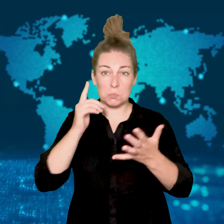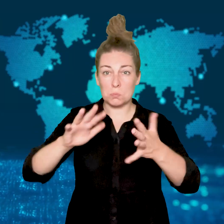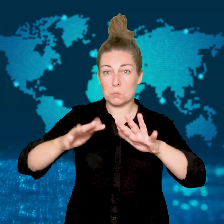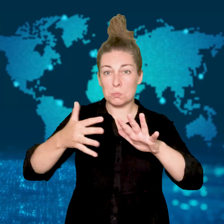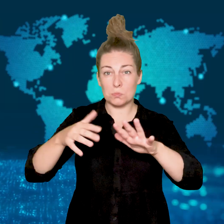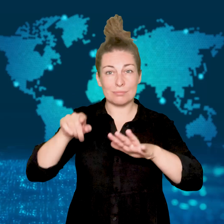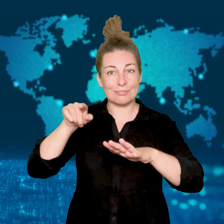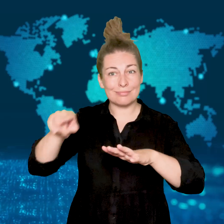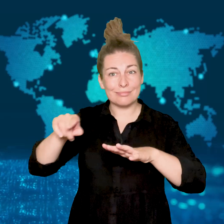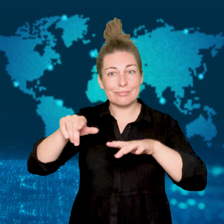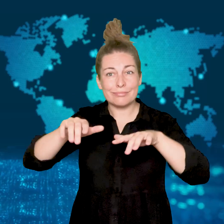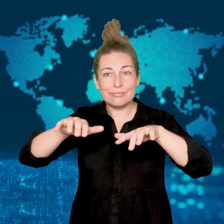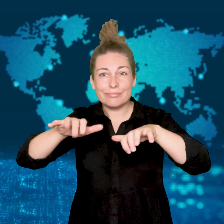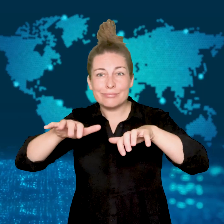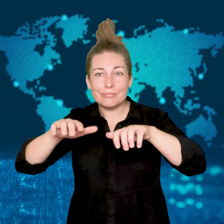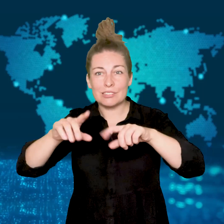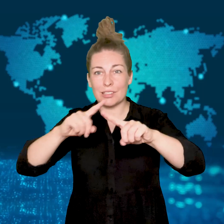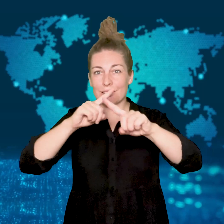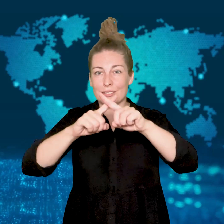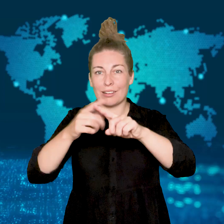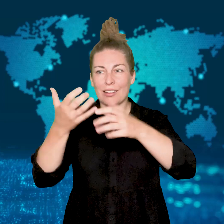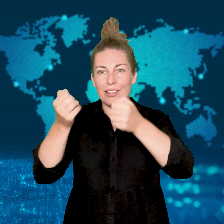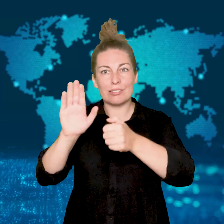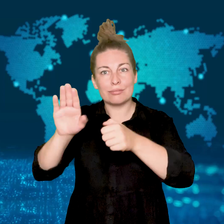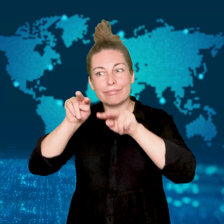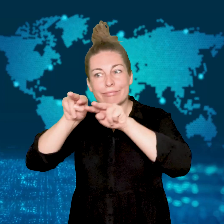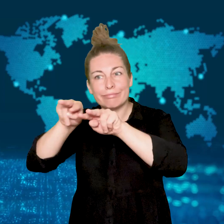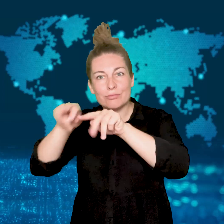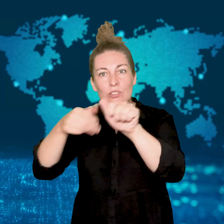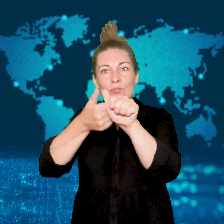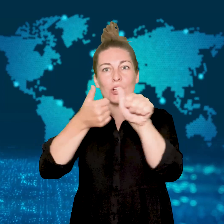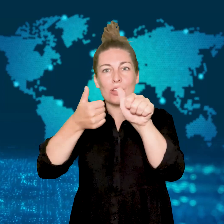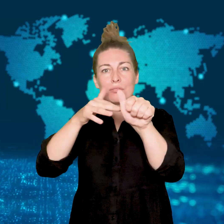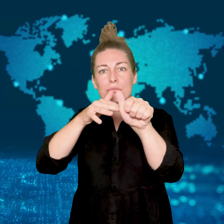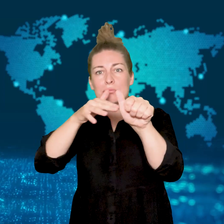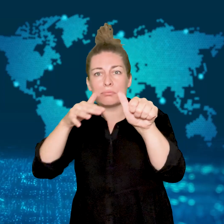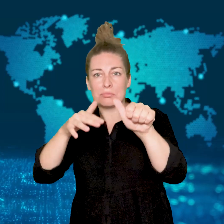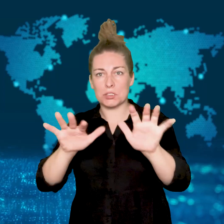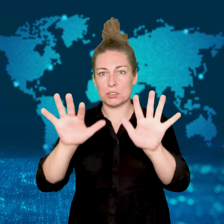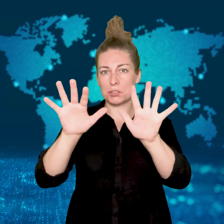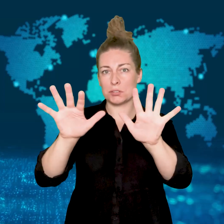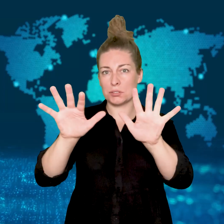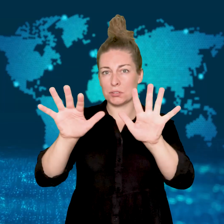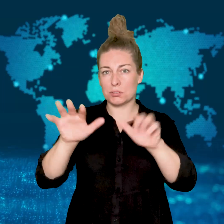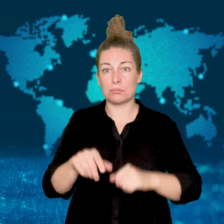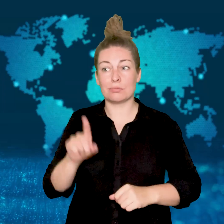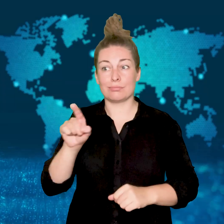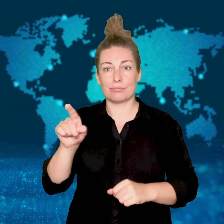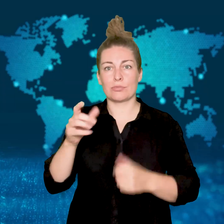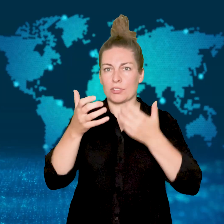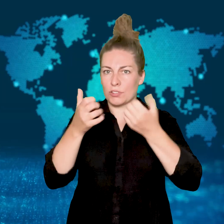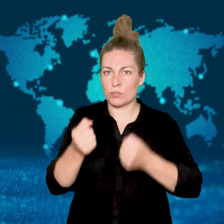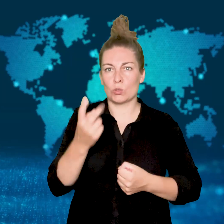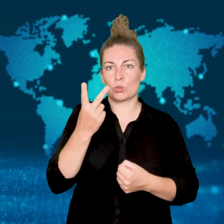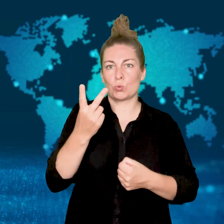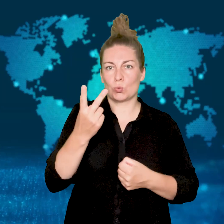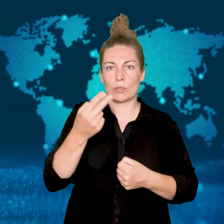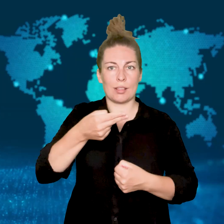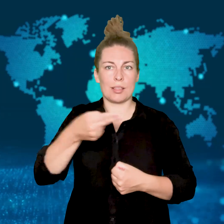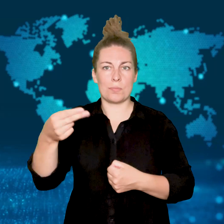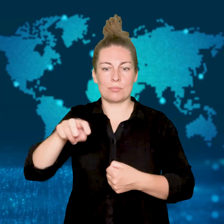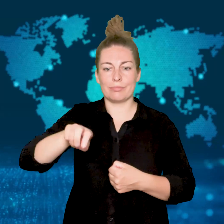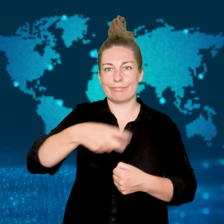He appears to have only 10 people who "follow"